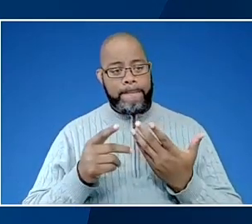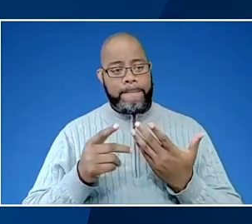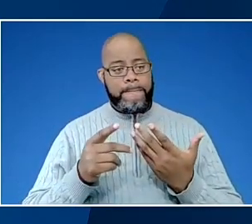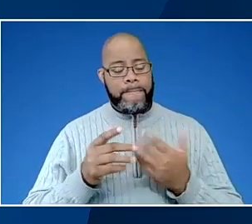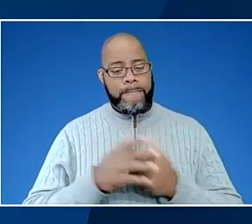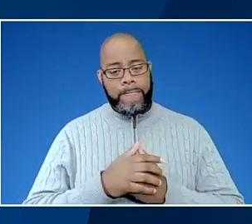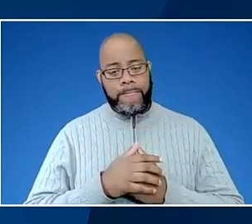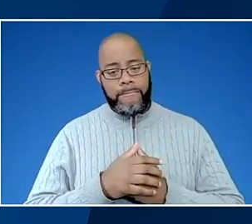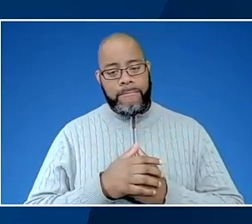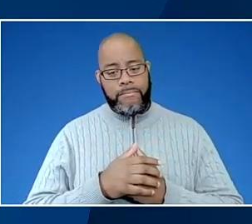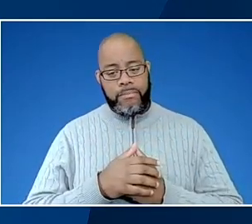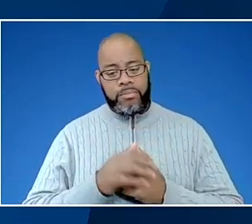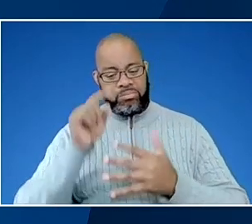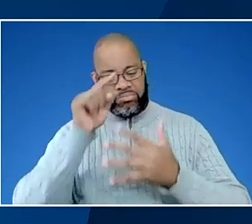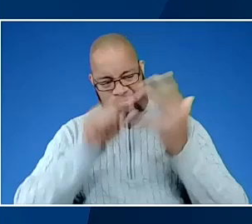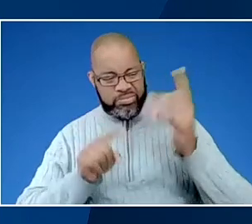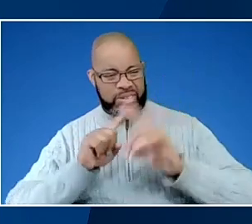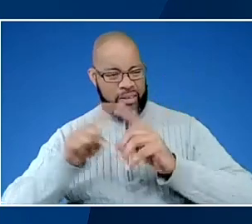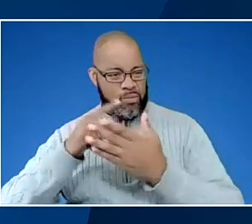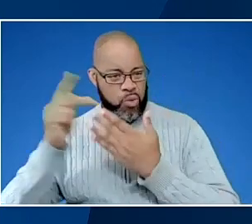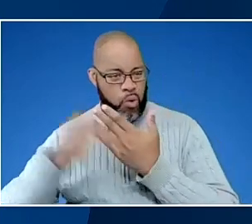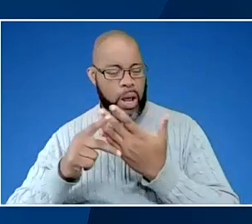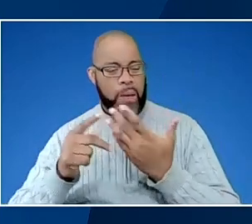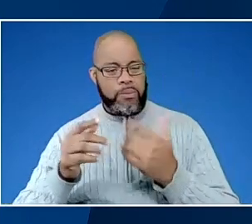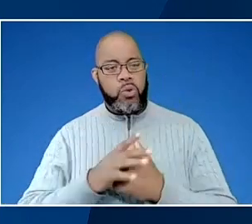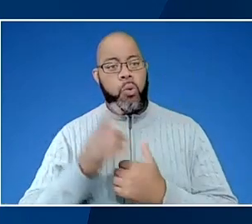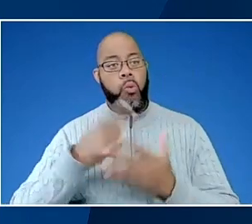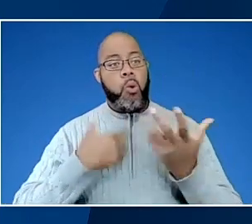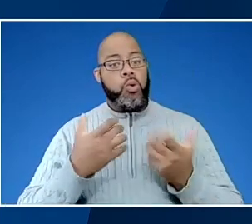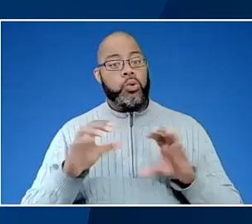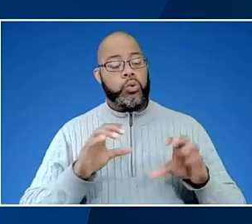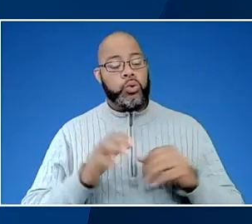programs specifically. What I would like to do is possibly if I